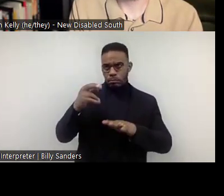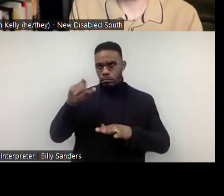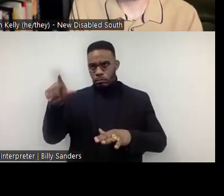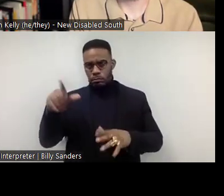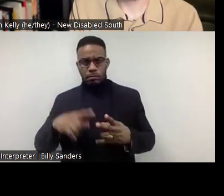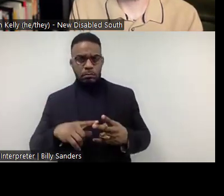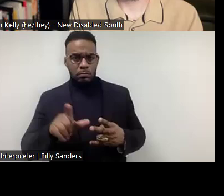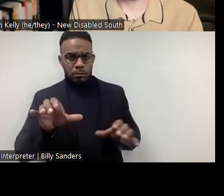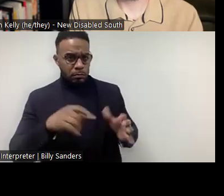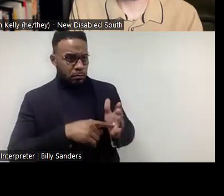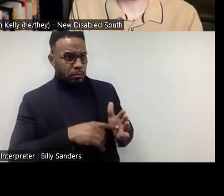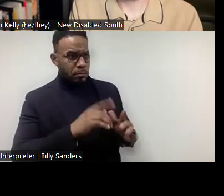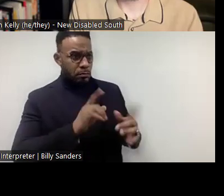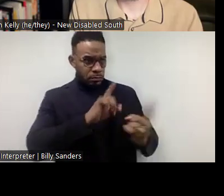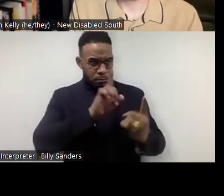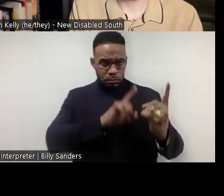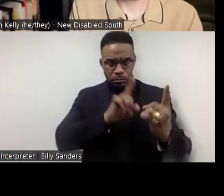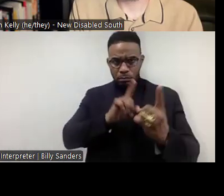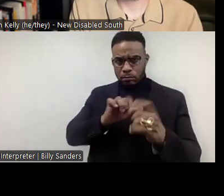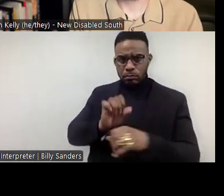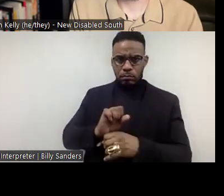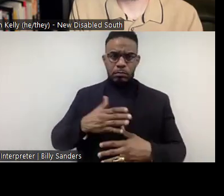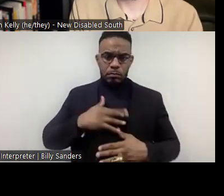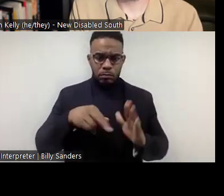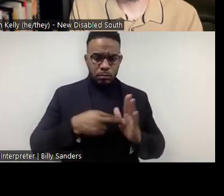I as policy advocate, you're talking to people on the Hill.